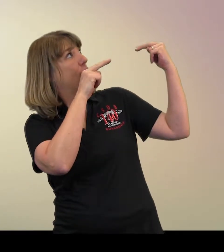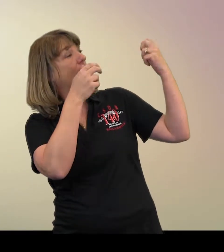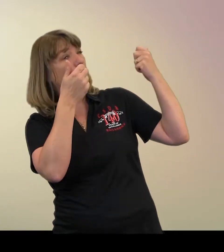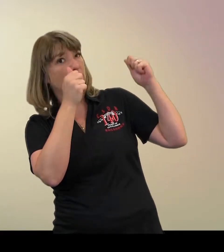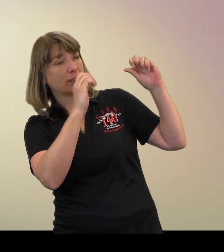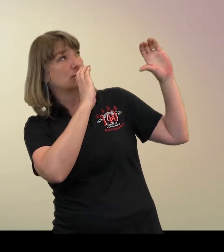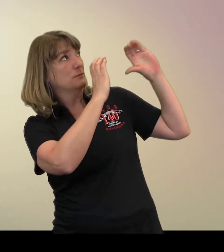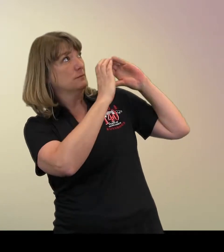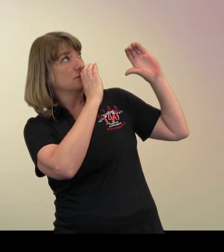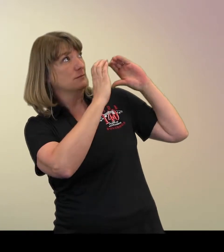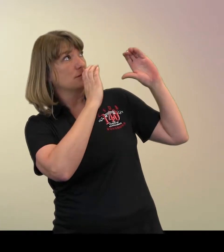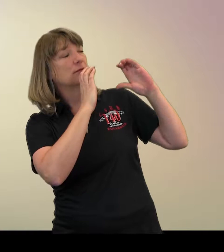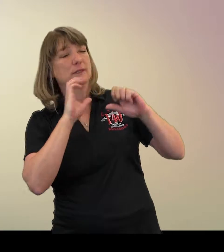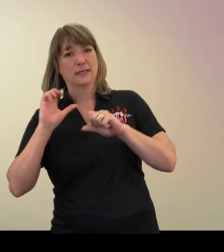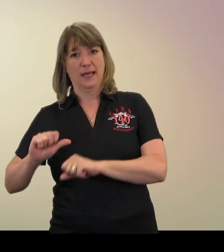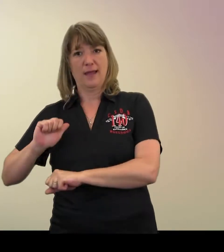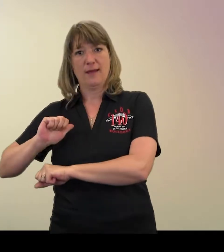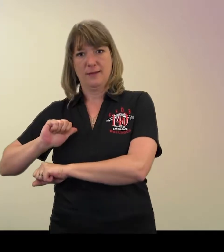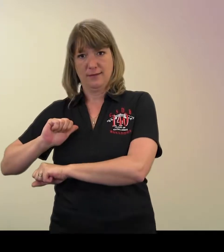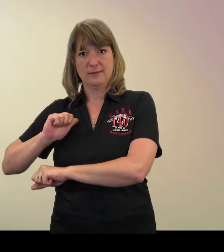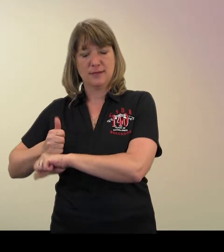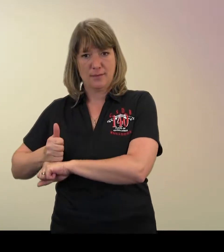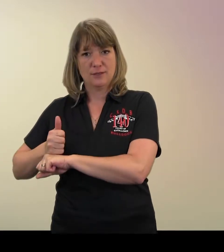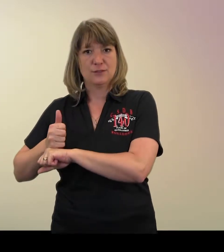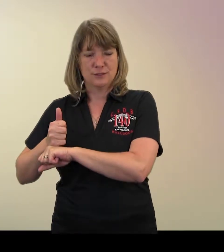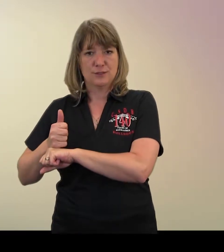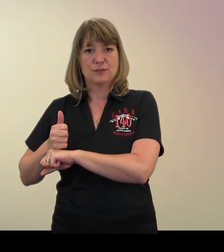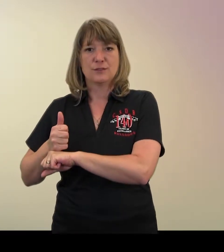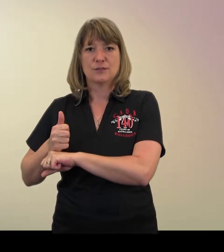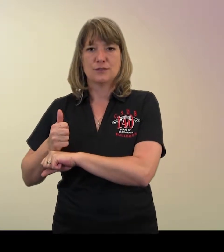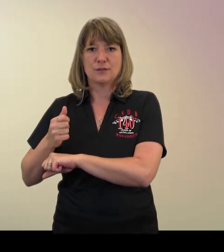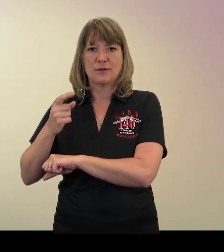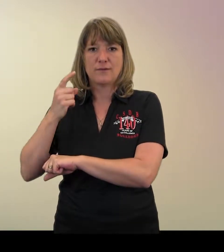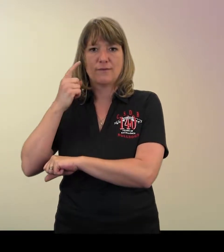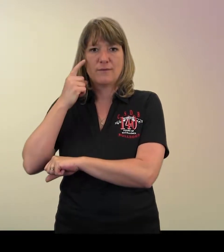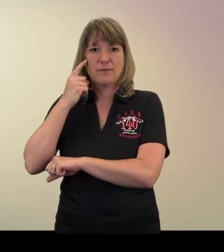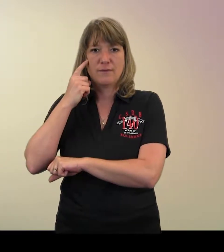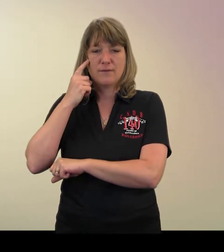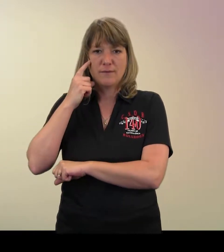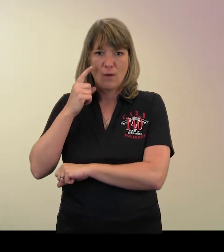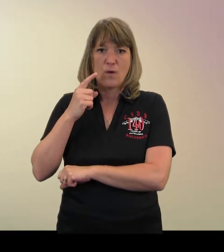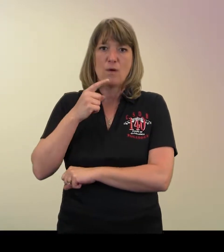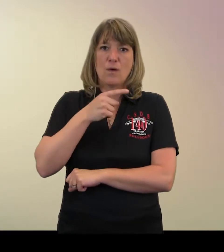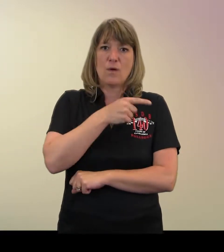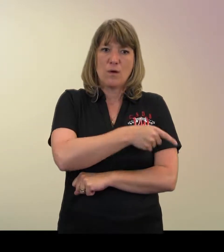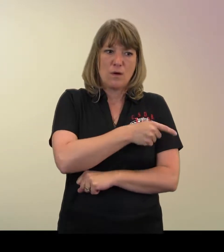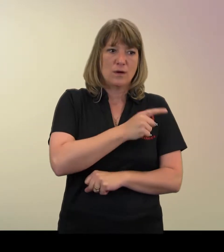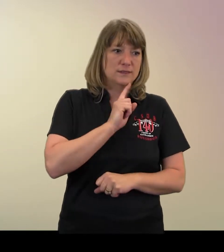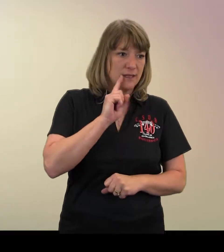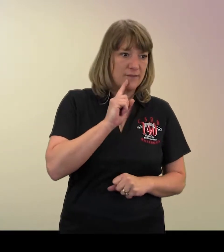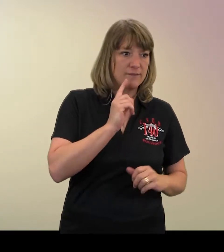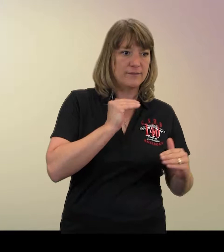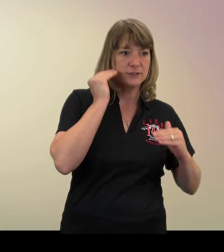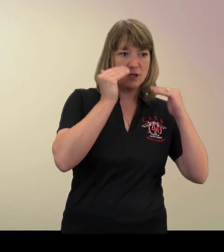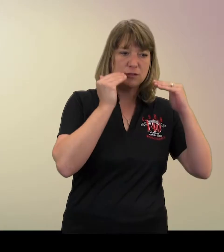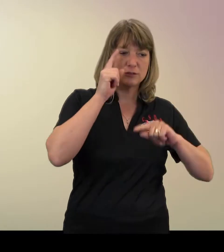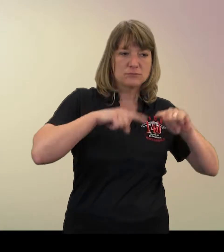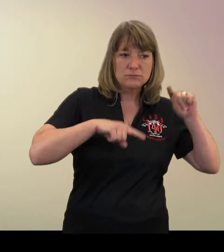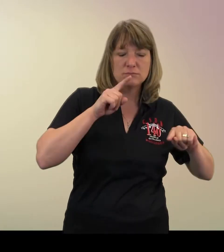to communicate. That can be established for deaf children of deaf adults in slightly different ways.